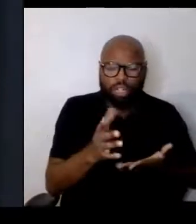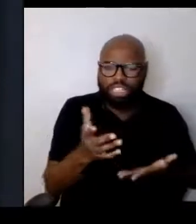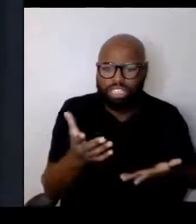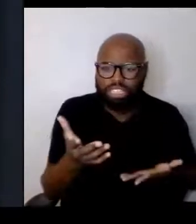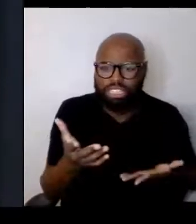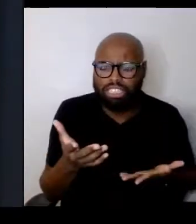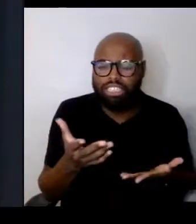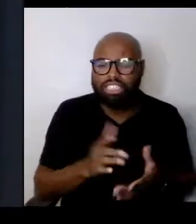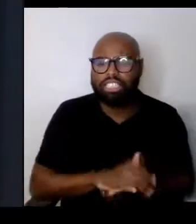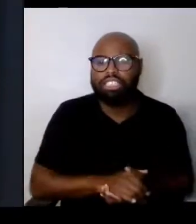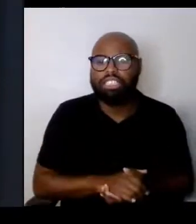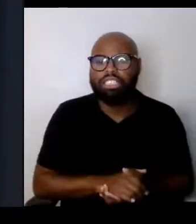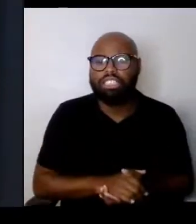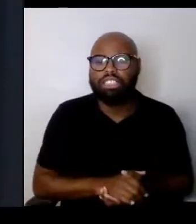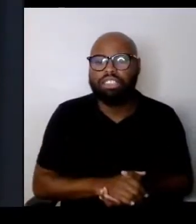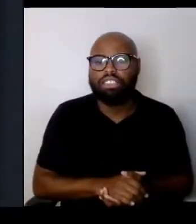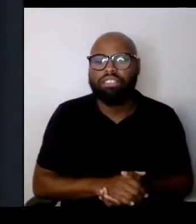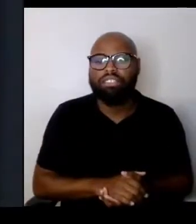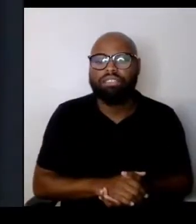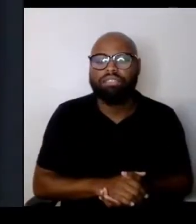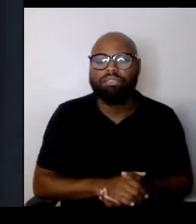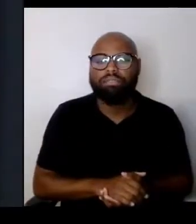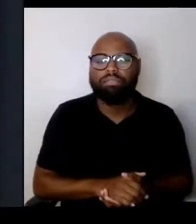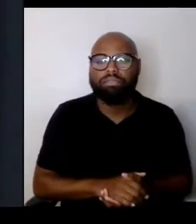So even though we have lived the same trauma